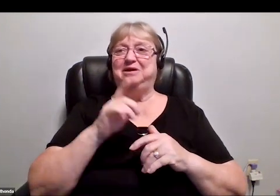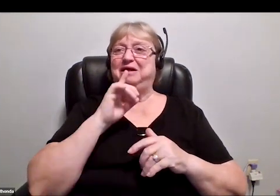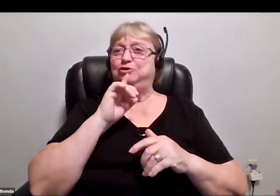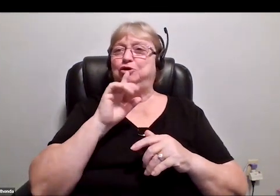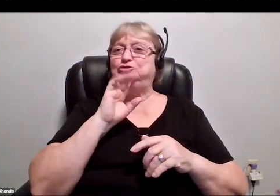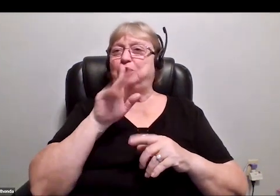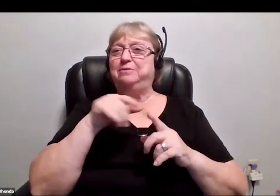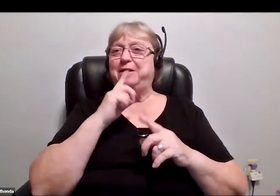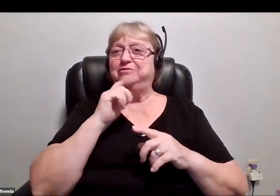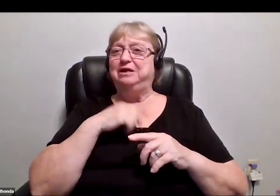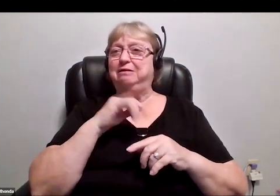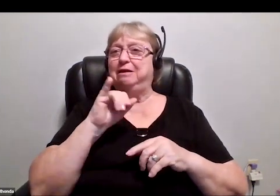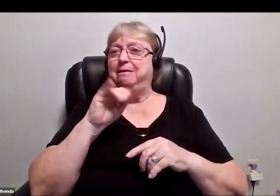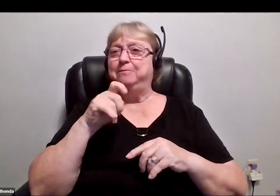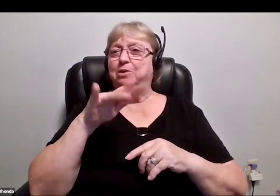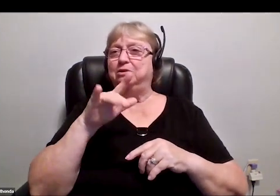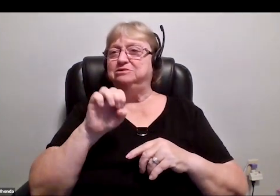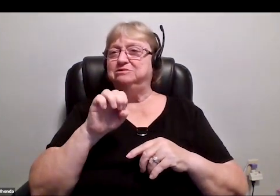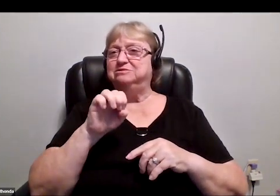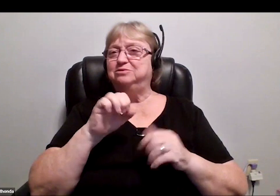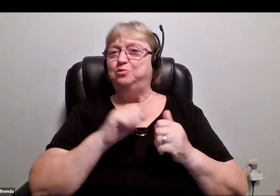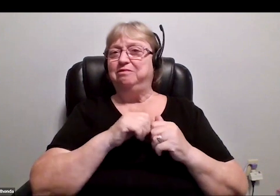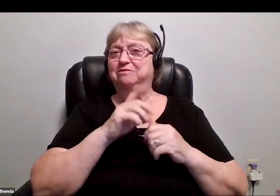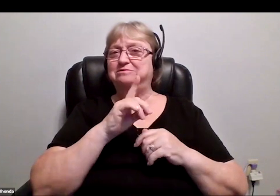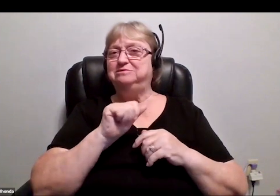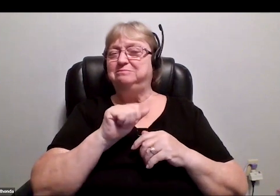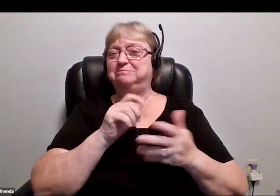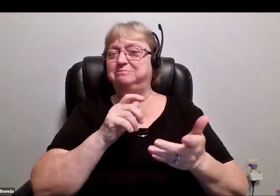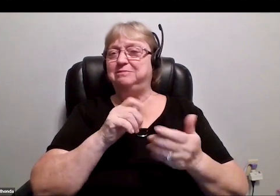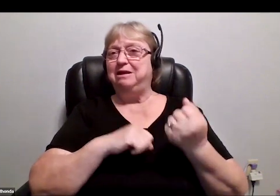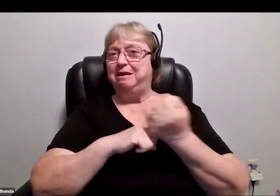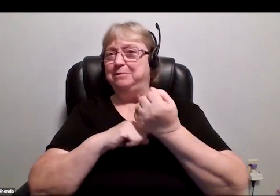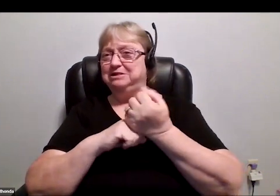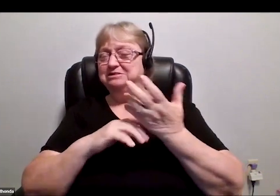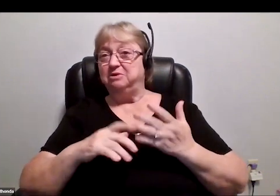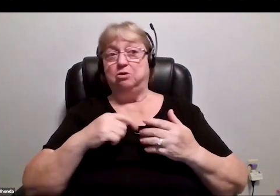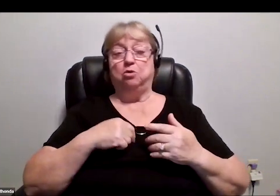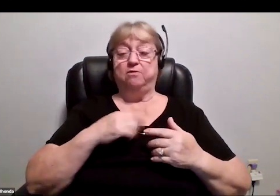although not with those words. They write, "They like us best with bionic arms and legs.